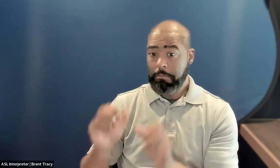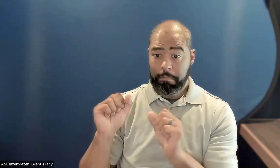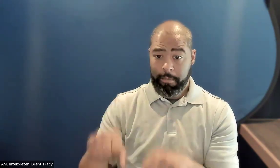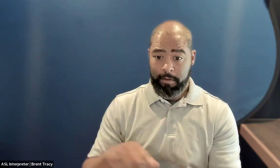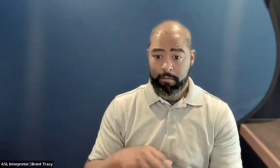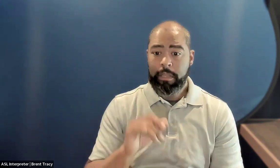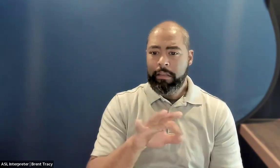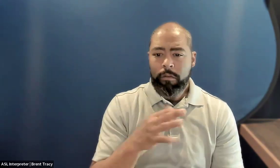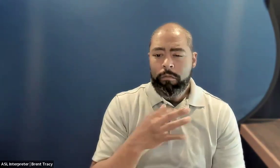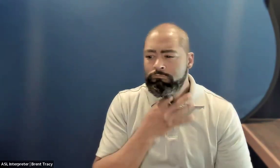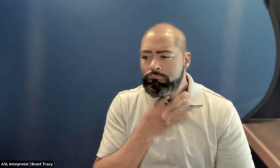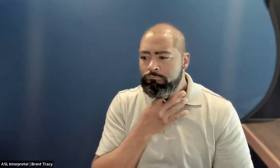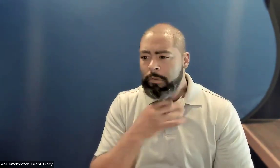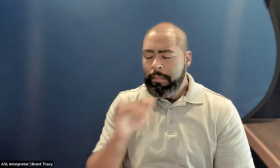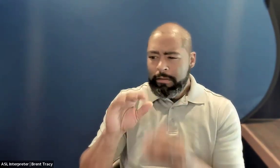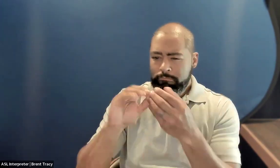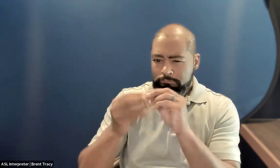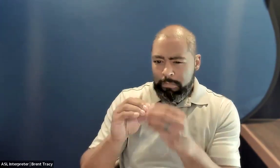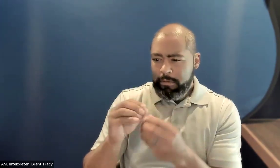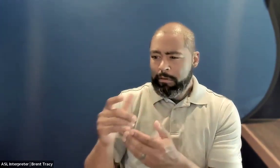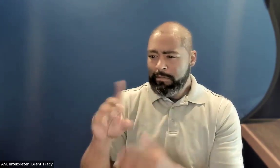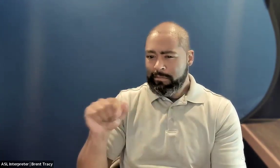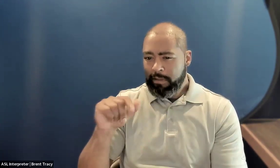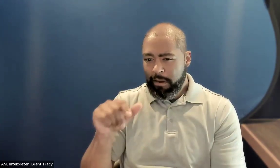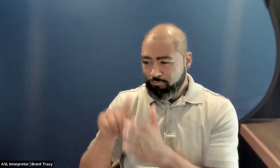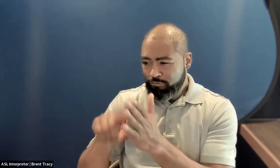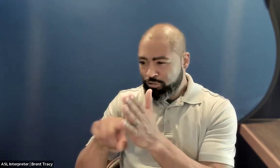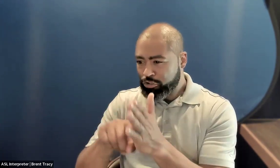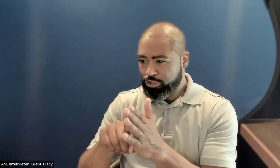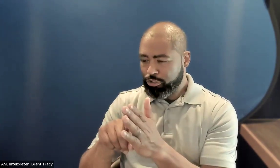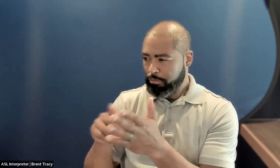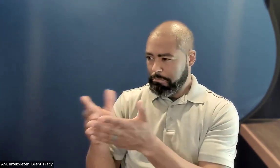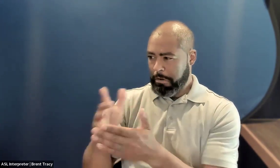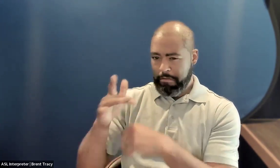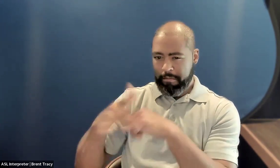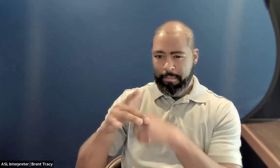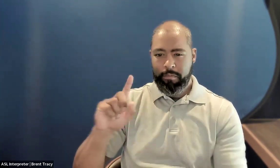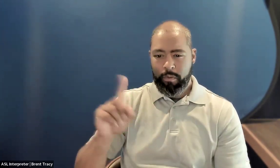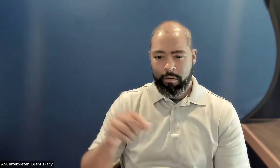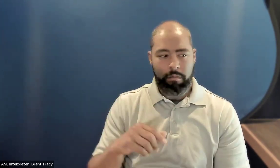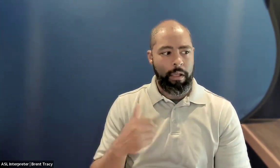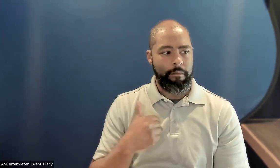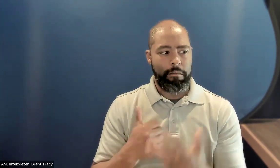look like, they are available on three different coastal flooding